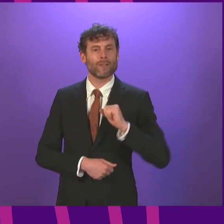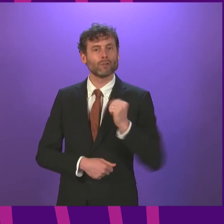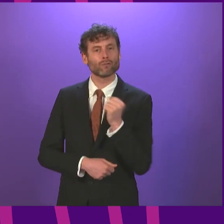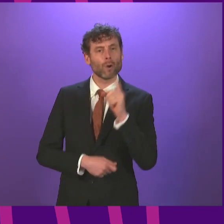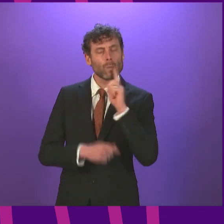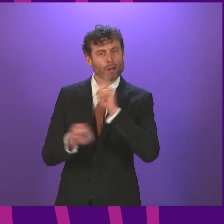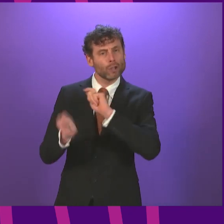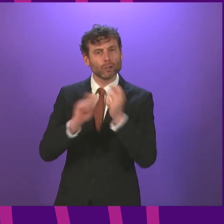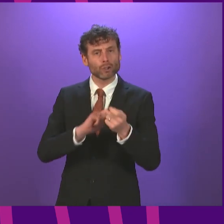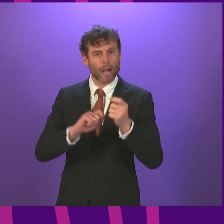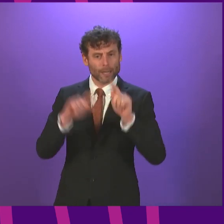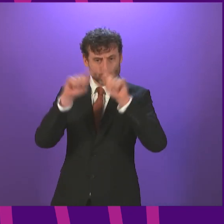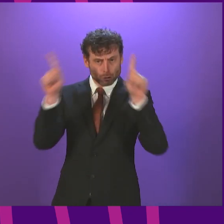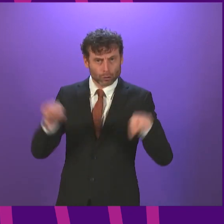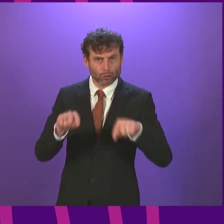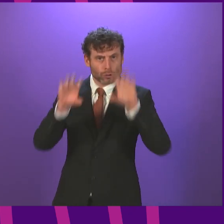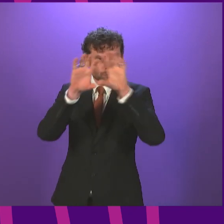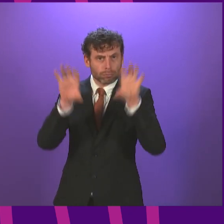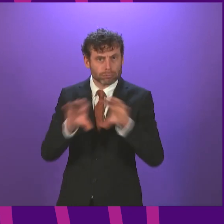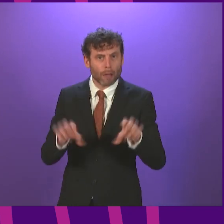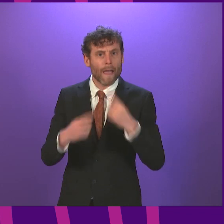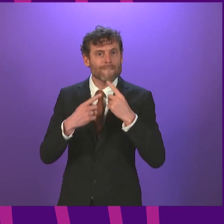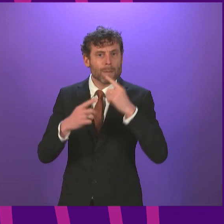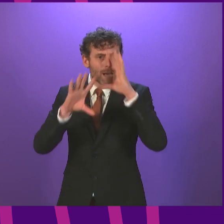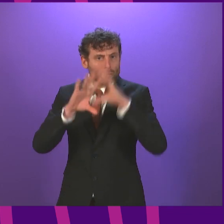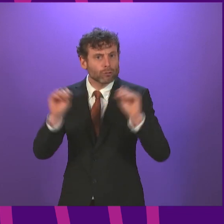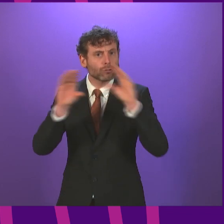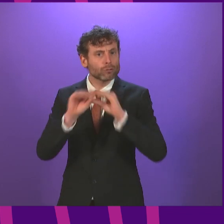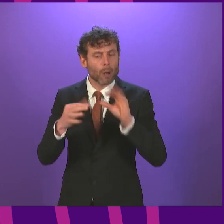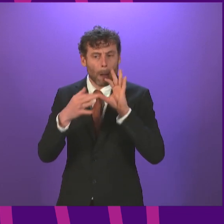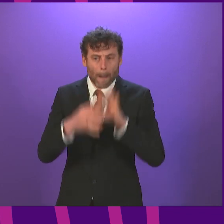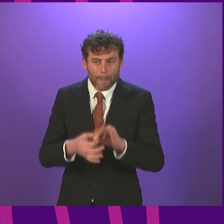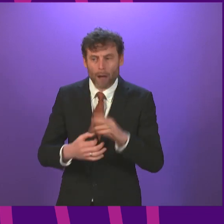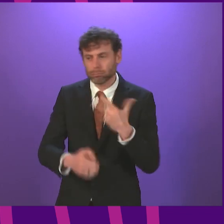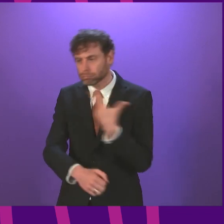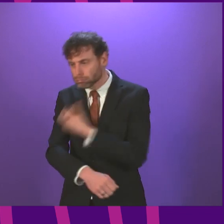the reporting of vaccine uptake among health and care workers and care home residents.